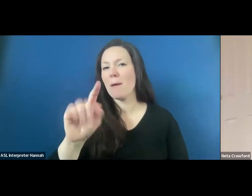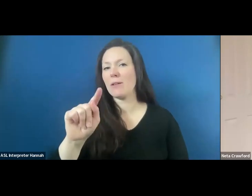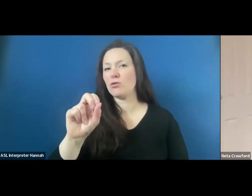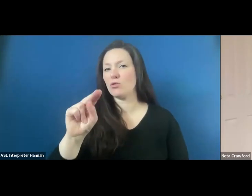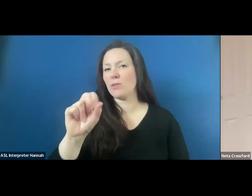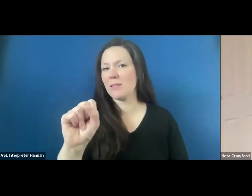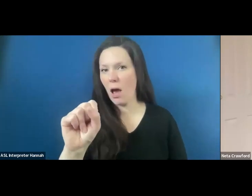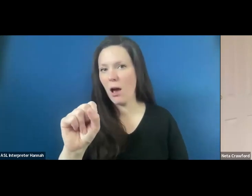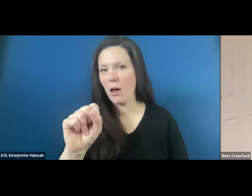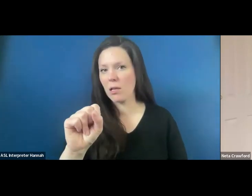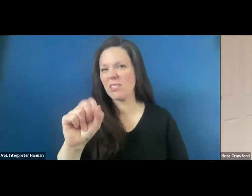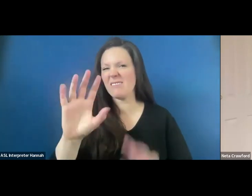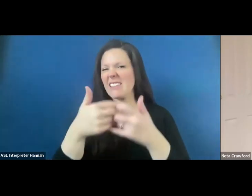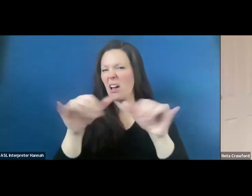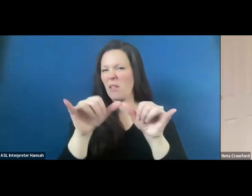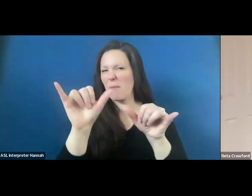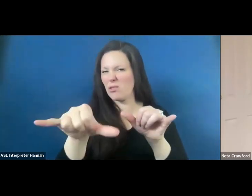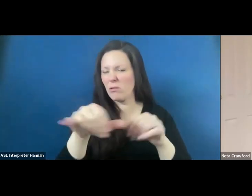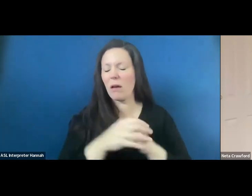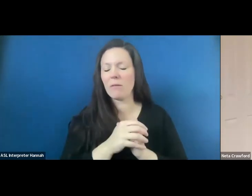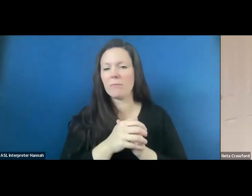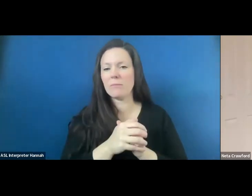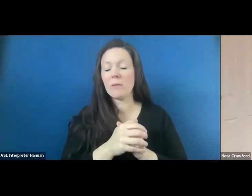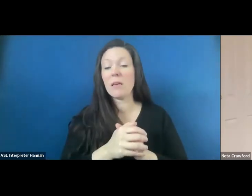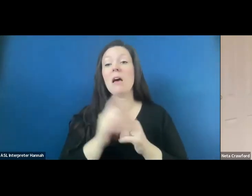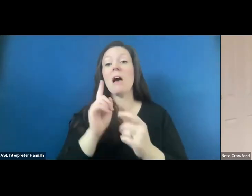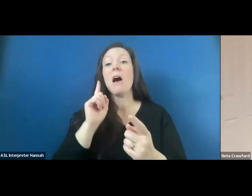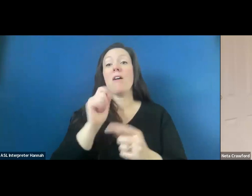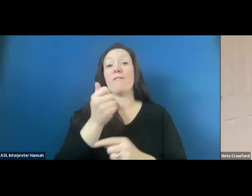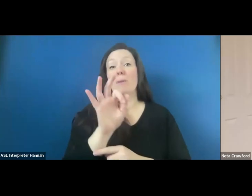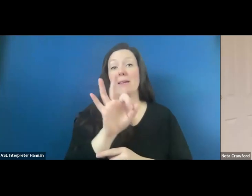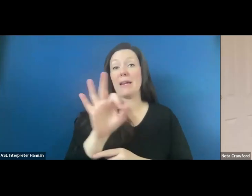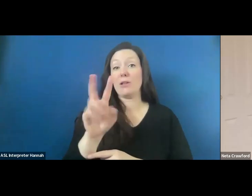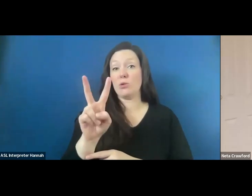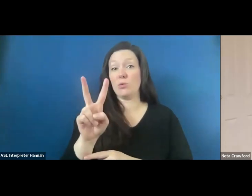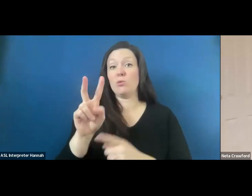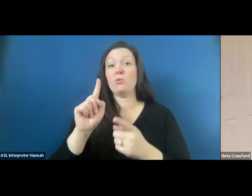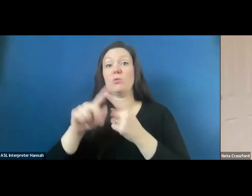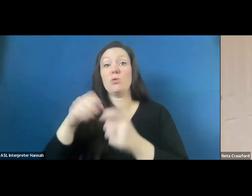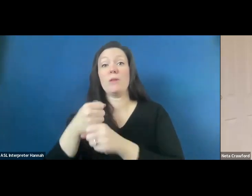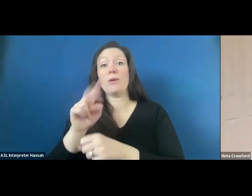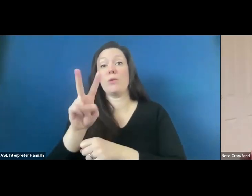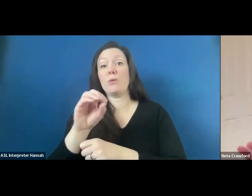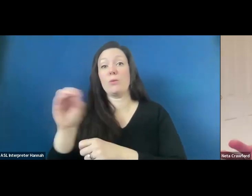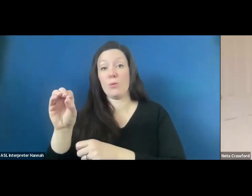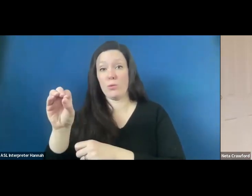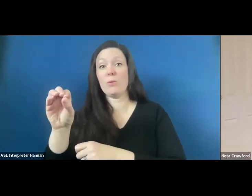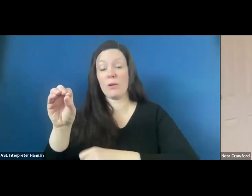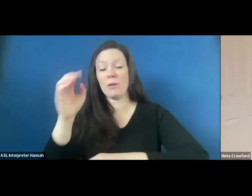In the period from 1992 to 2000, that is just before the post- 9/11 attacks,